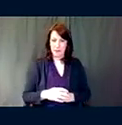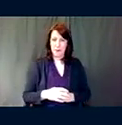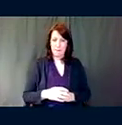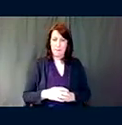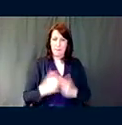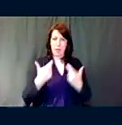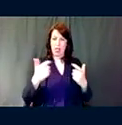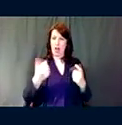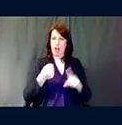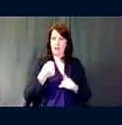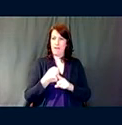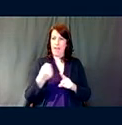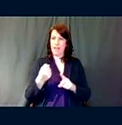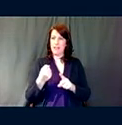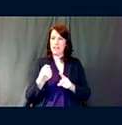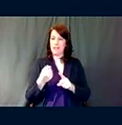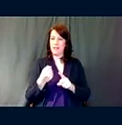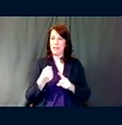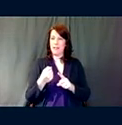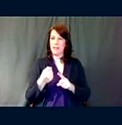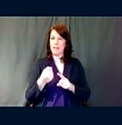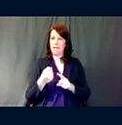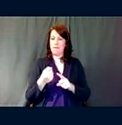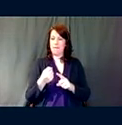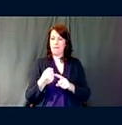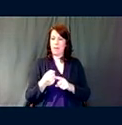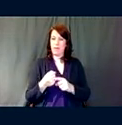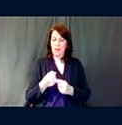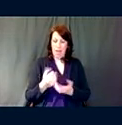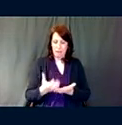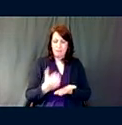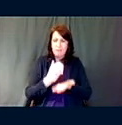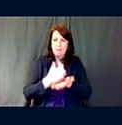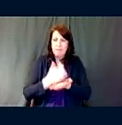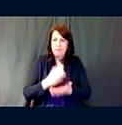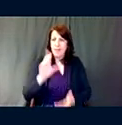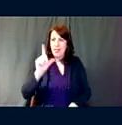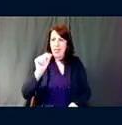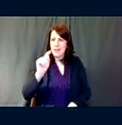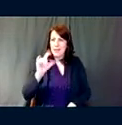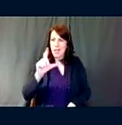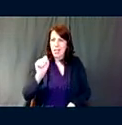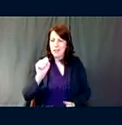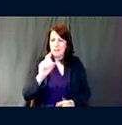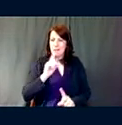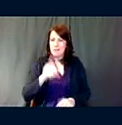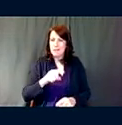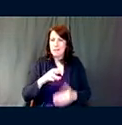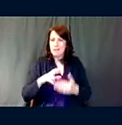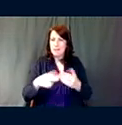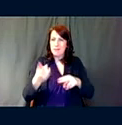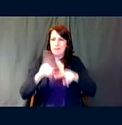SO THIS IS A VERY LARGE EFFECT FOR A PACKET OF LENTILS. WHAT IS INTERESTING, WHICH YOU